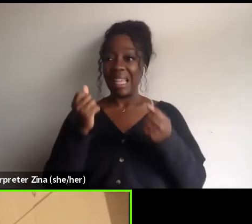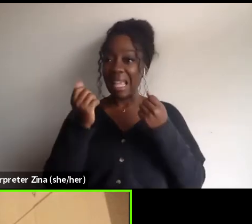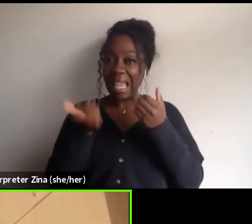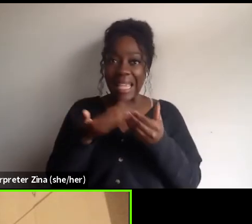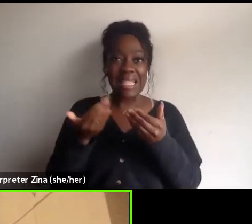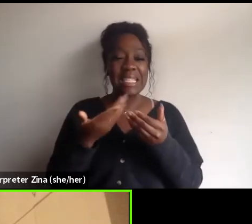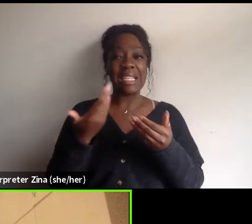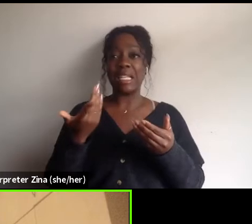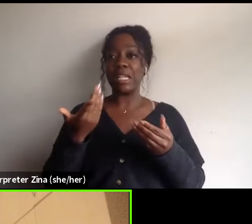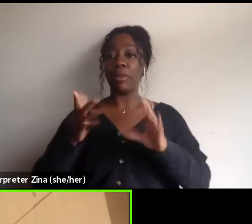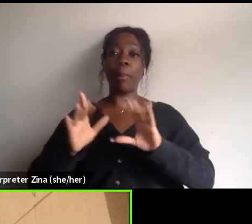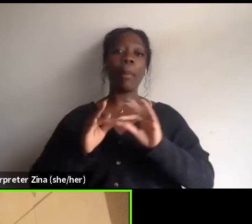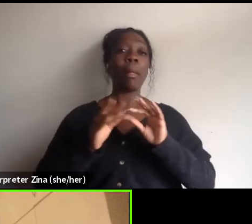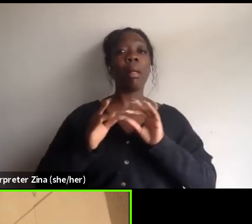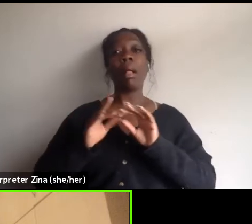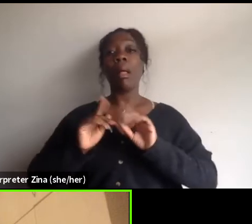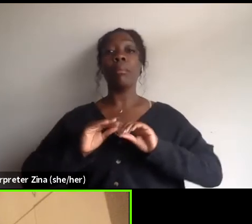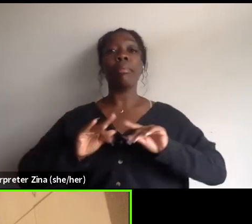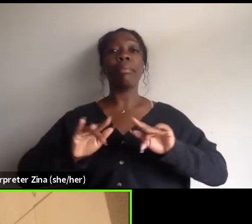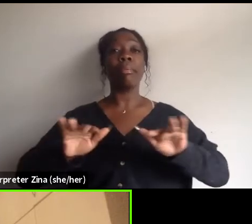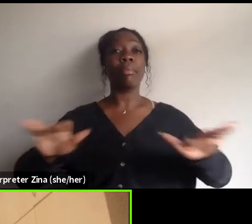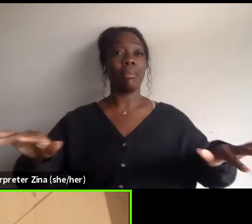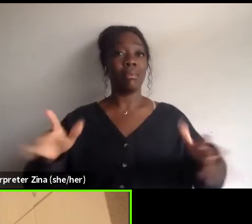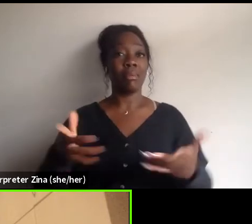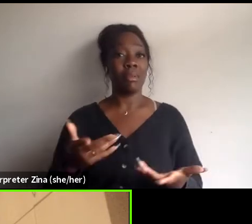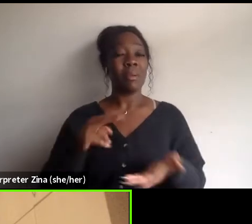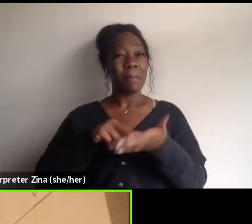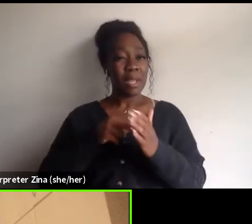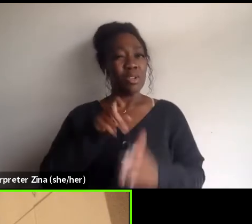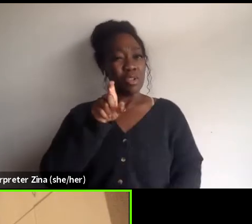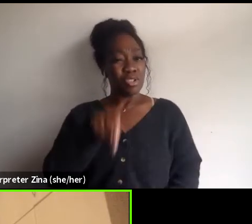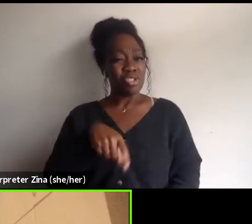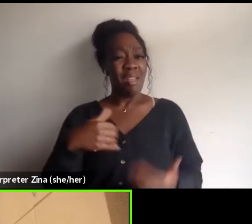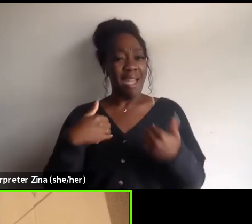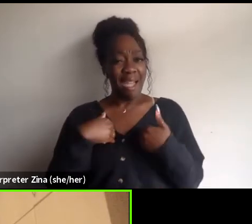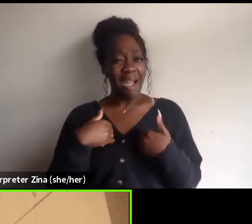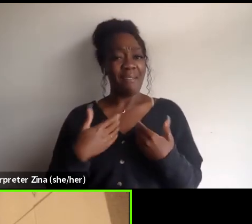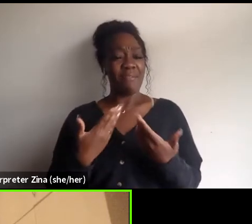to keep that spirit of generosity alive amongst our people.